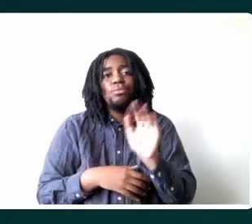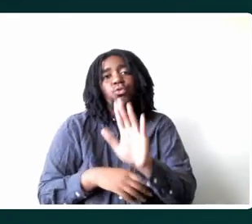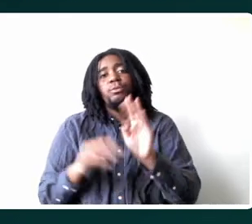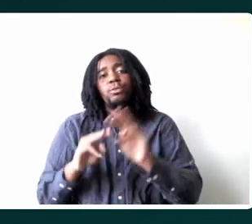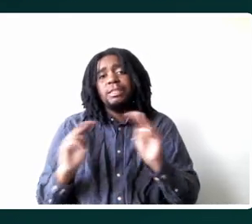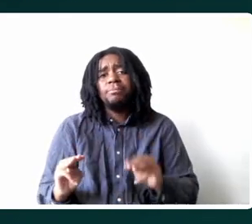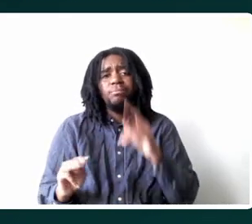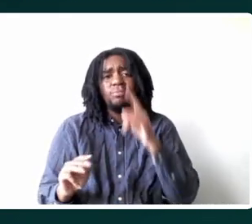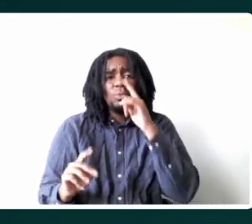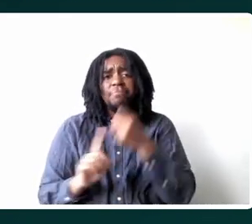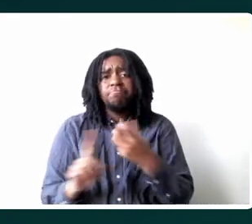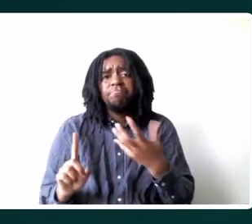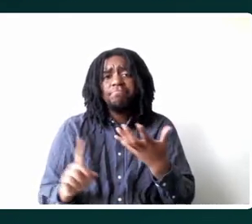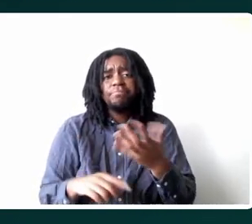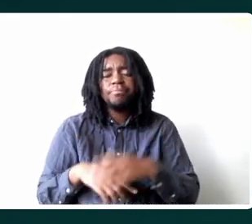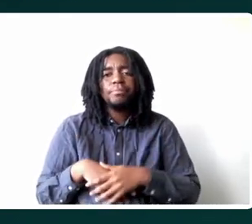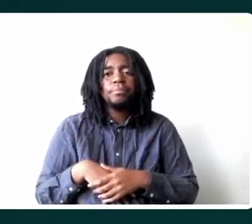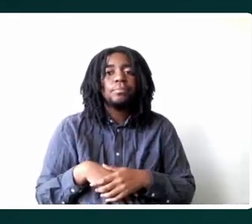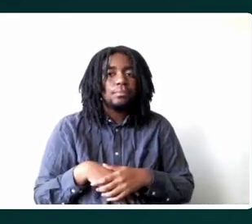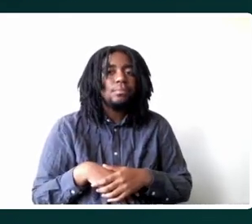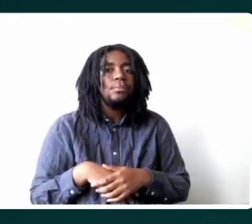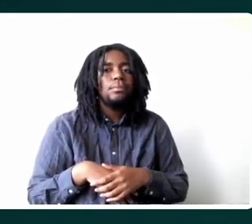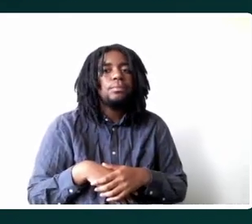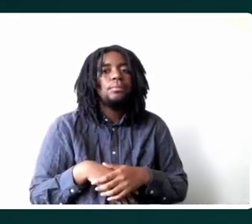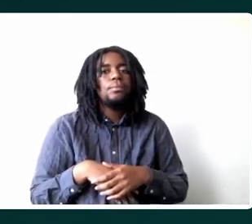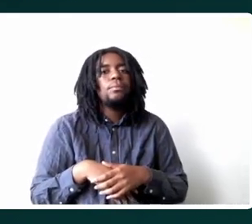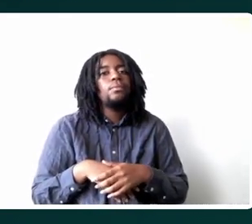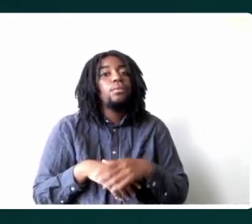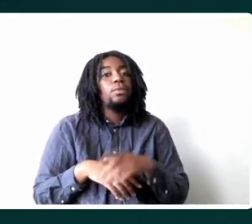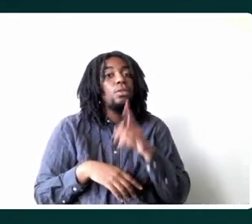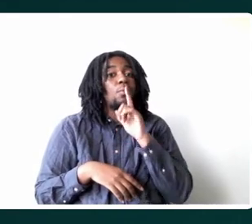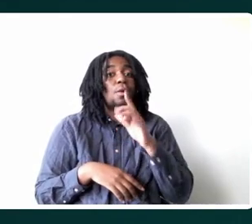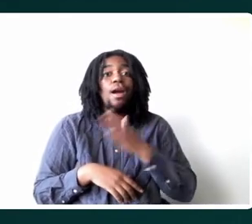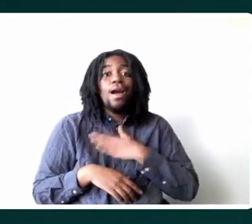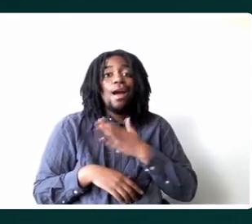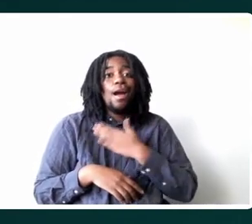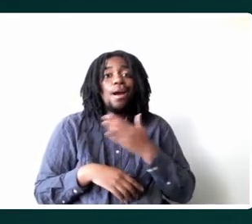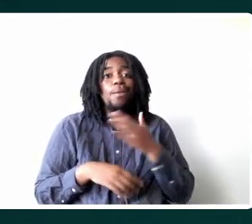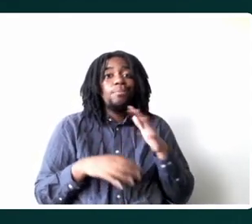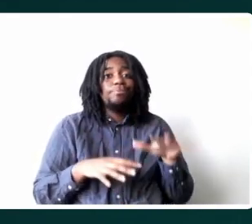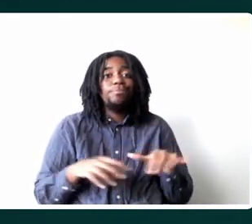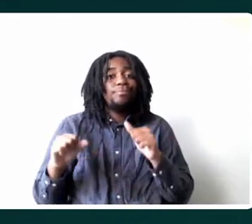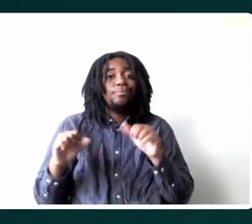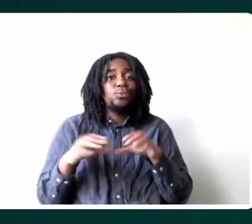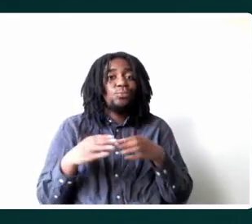Yeah. Sure. So, we definitely are happy to host groups -- school groups at the museum